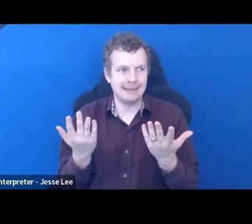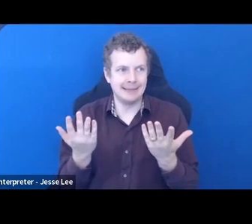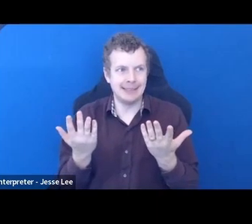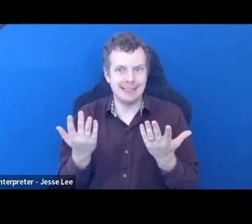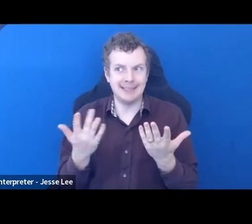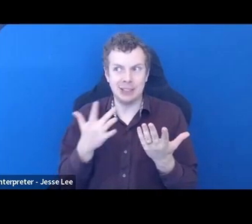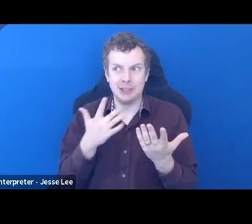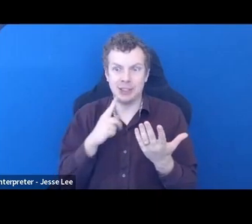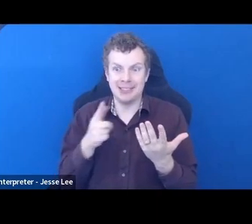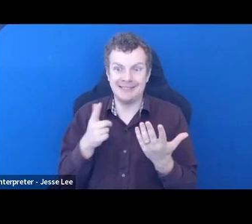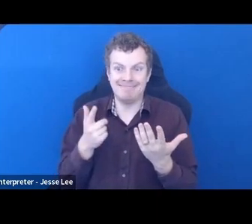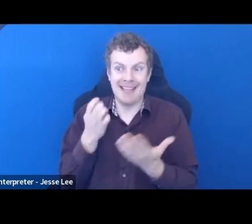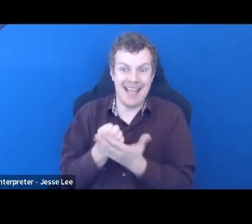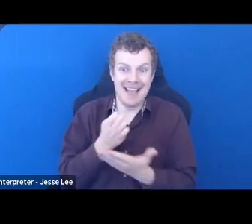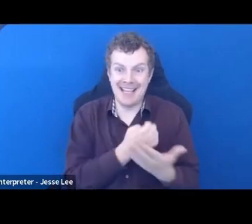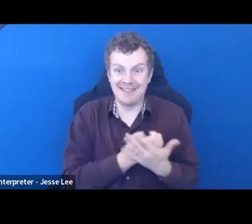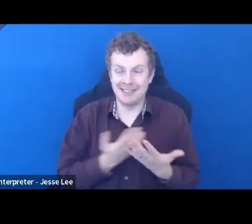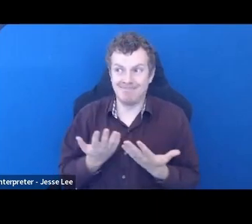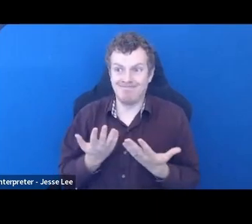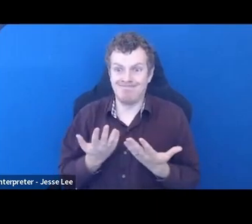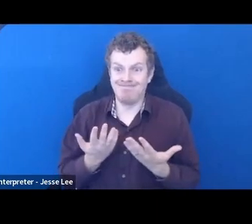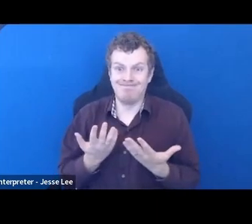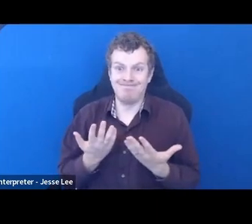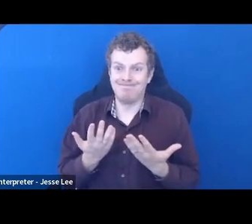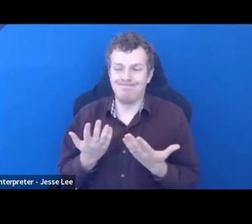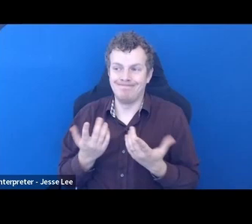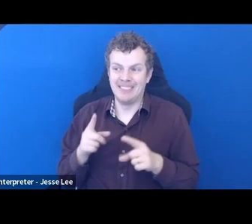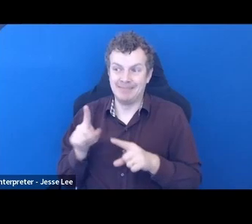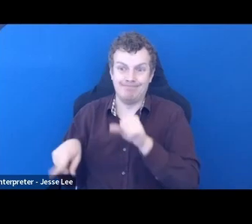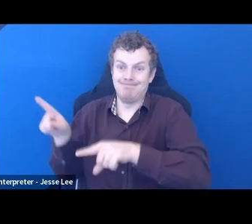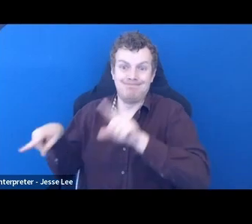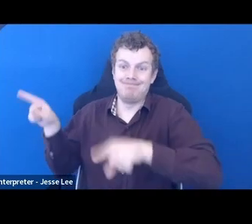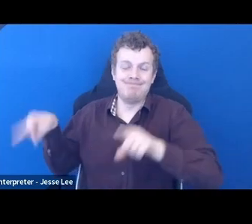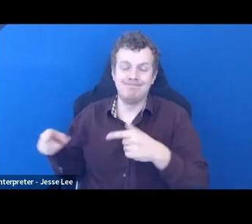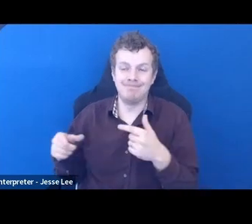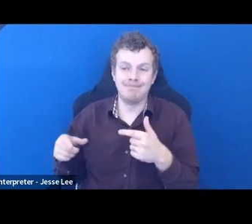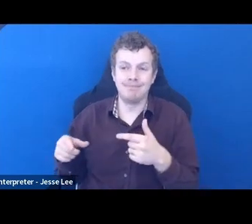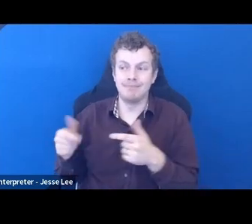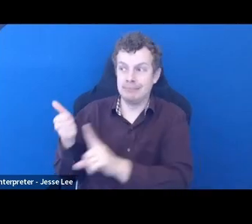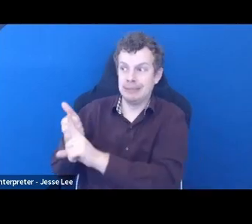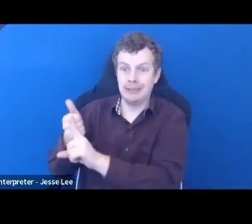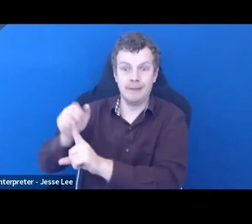Like we don't know exactly what to do with every kid that ends up having unilateral hearing loss.